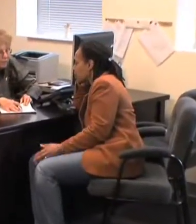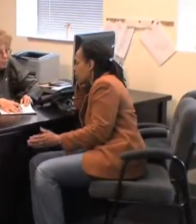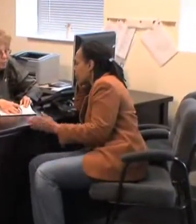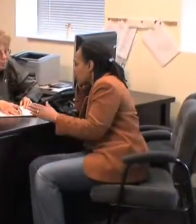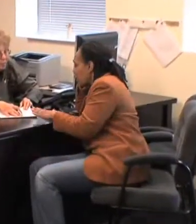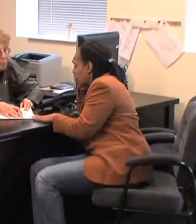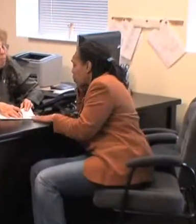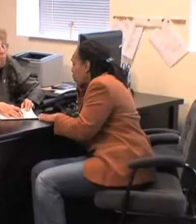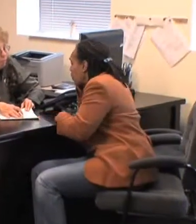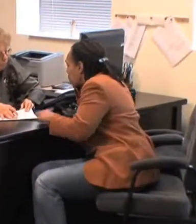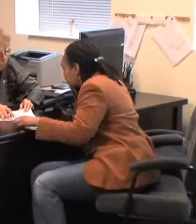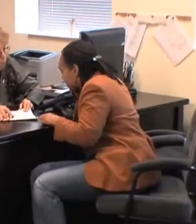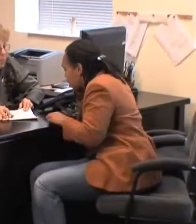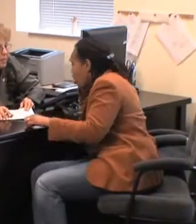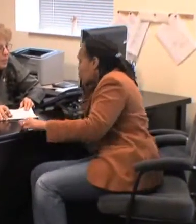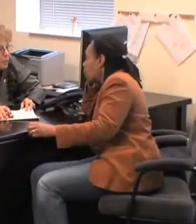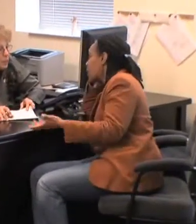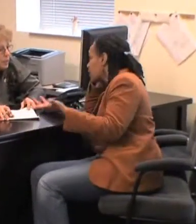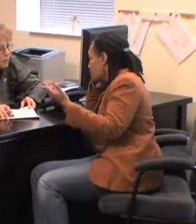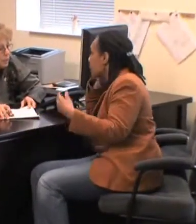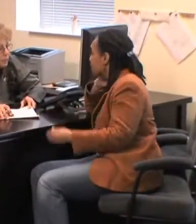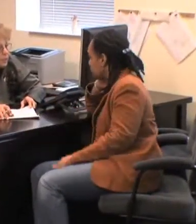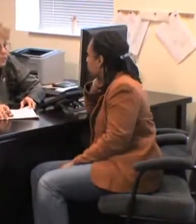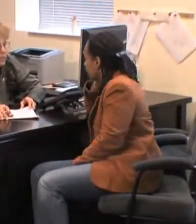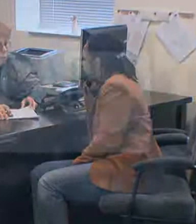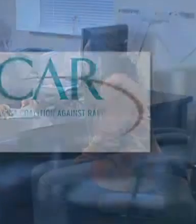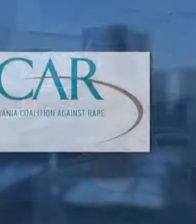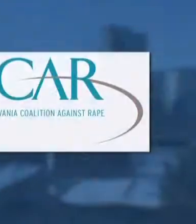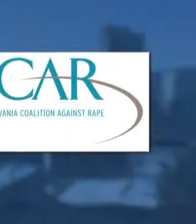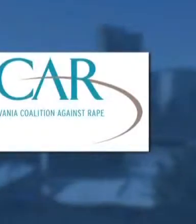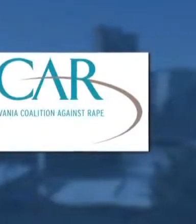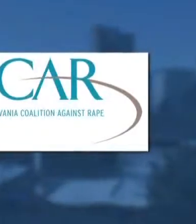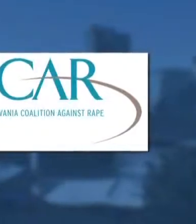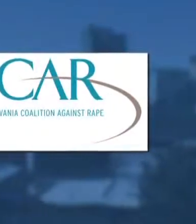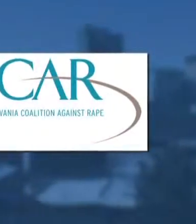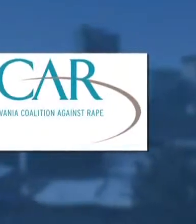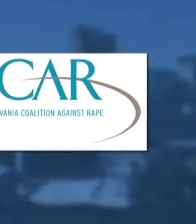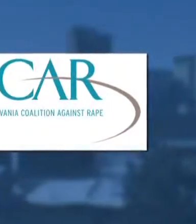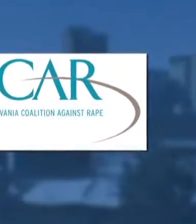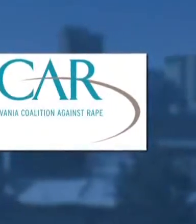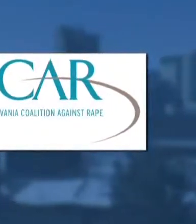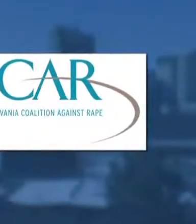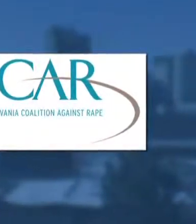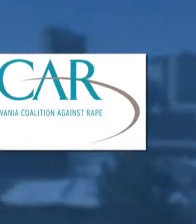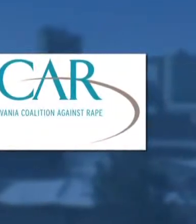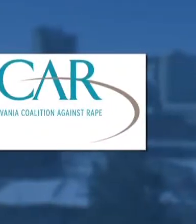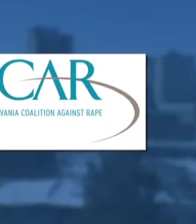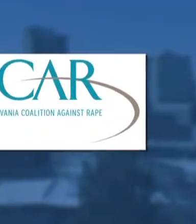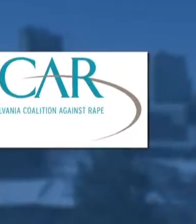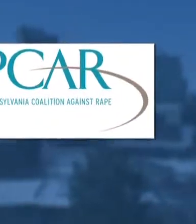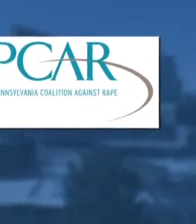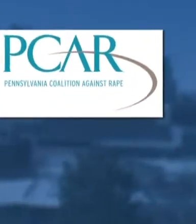ARE AWARE OF THE OTHER RESOURCES IN PENNSYLVANIA, SUCH AS THE PENNSYLVANIA COALITION AGAINST RAPE